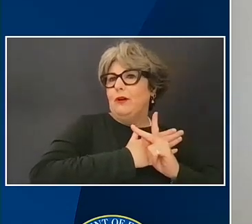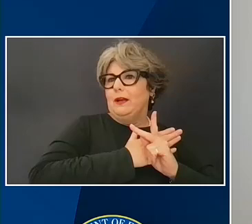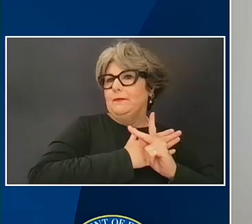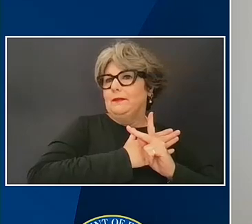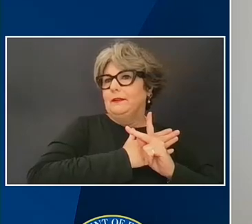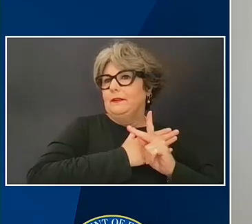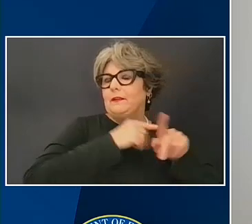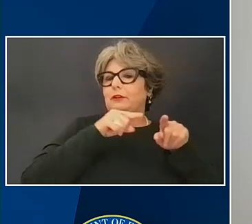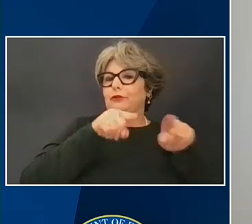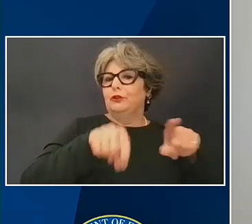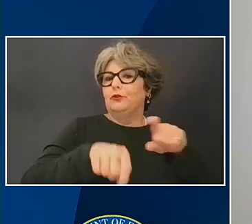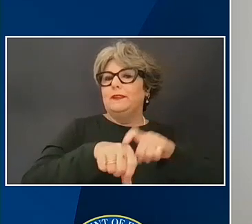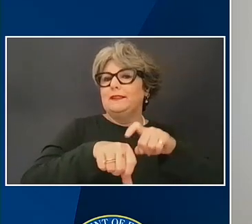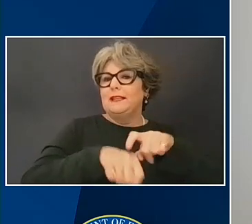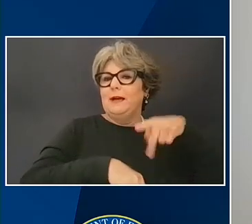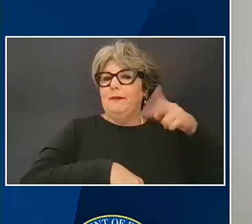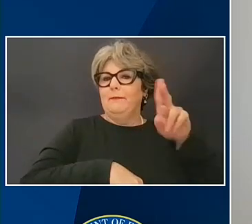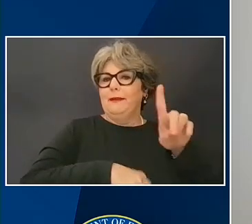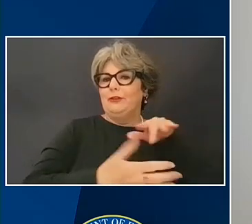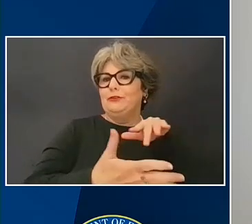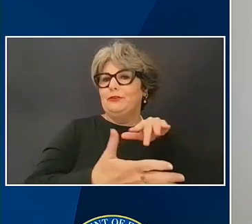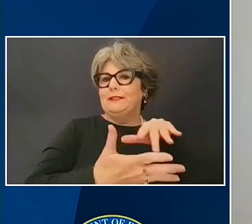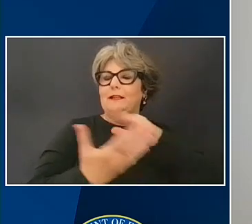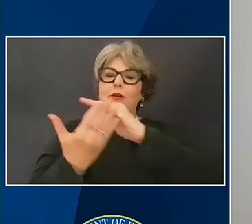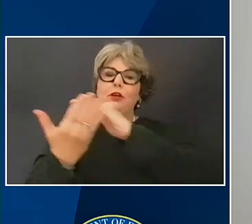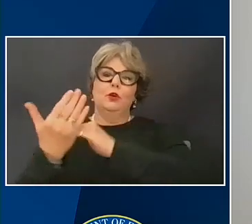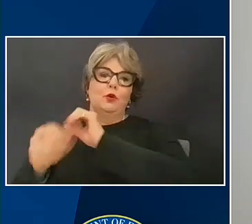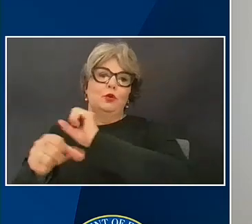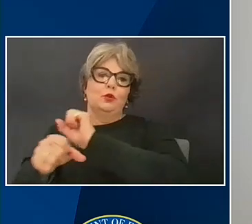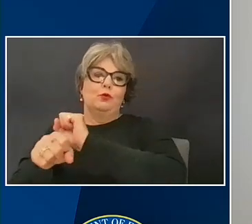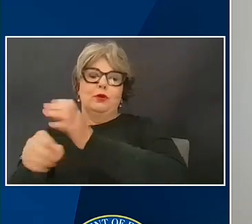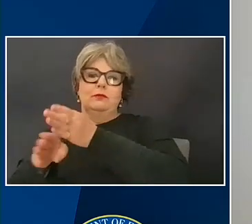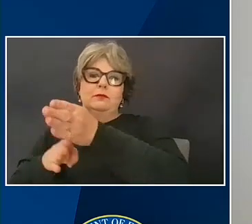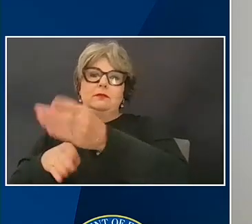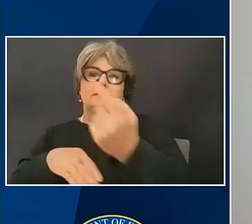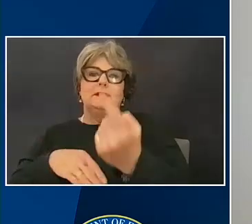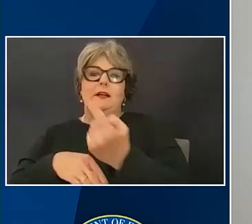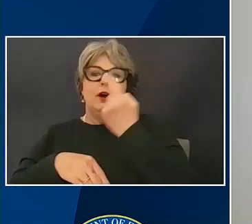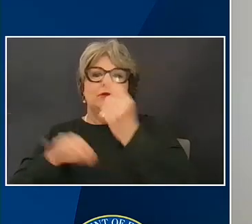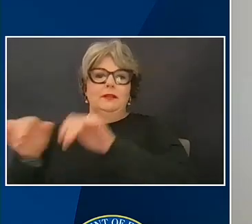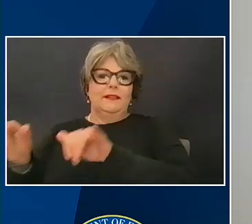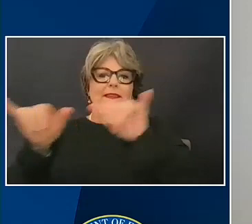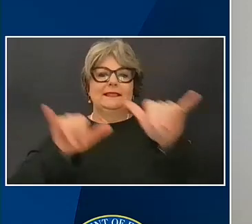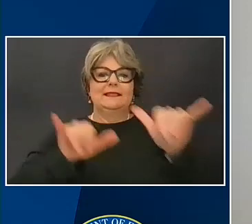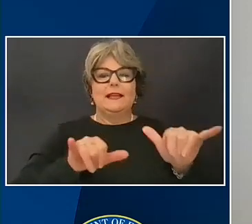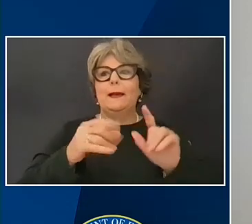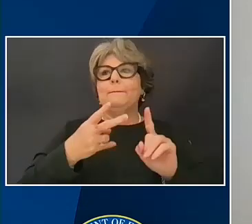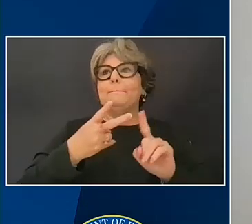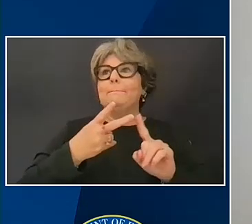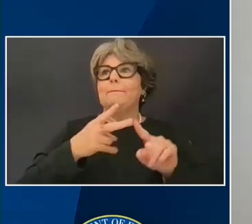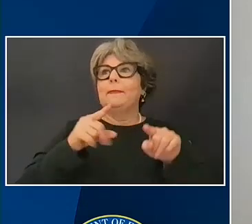periods. Coursework is not carried out in exactly the same way during dissertations.